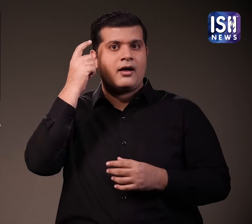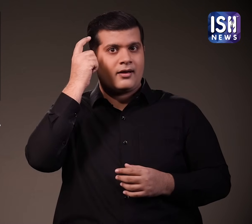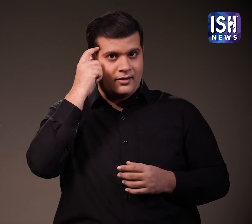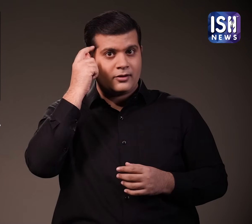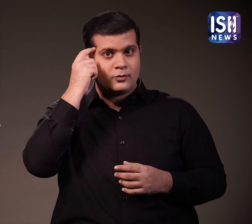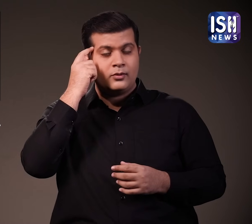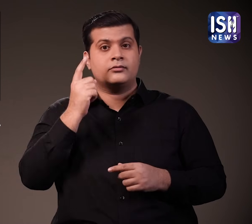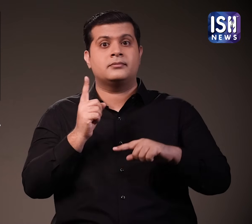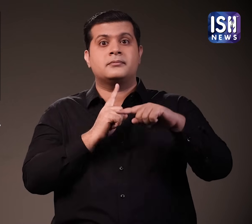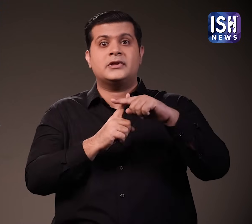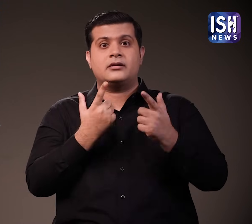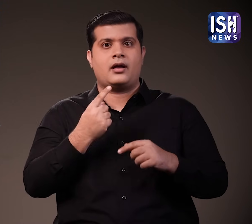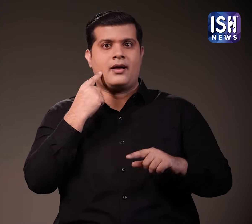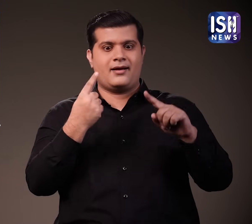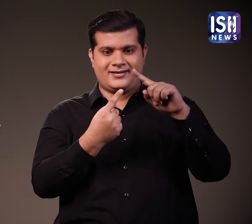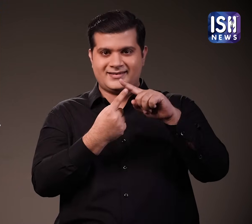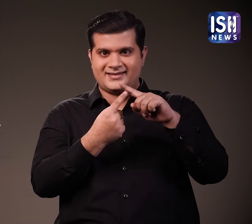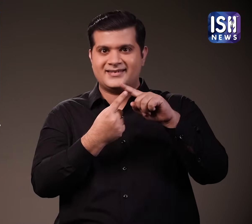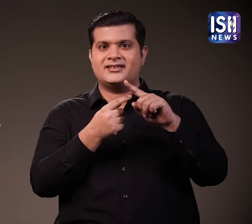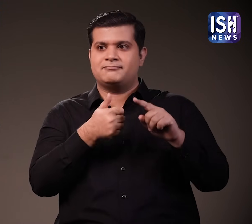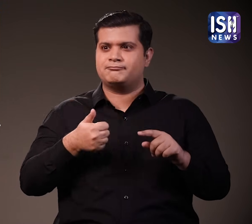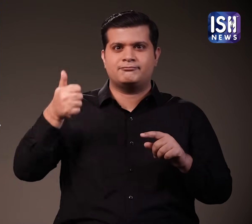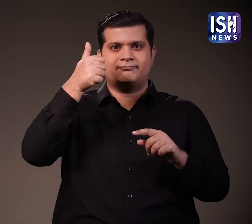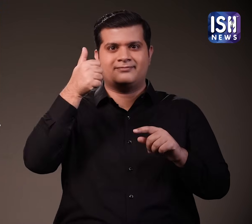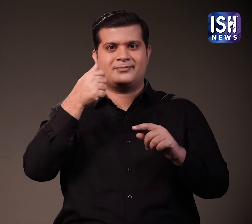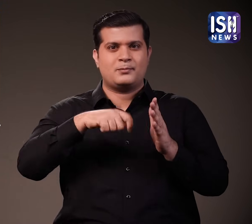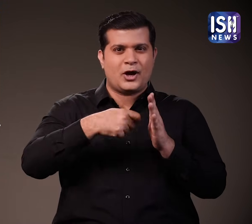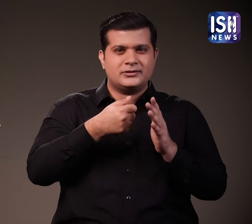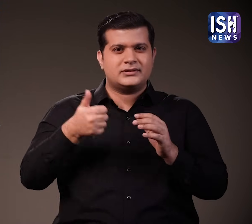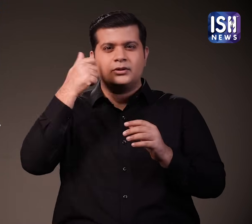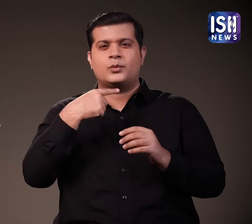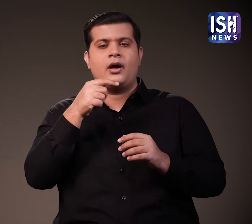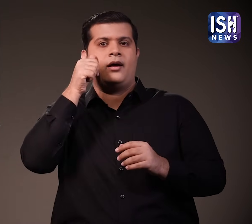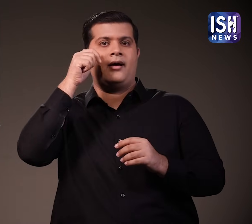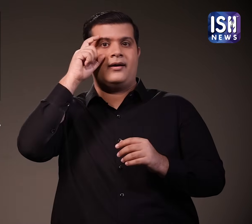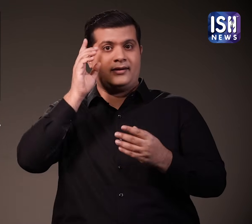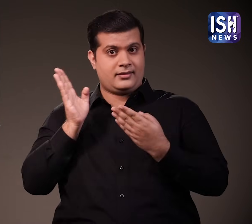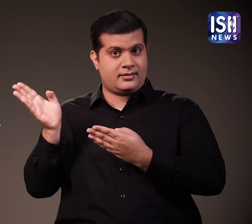Head of Projects & IT is Mr Aqil Chinoy.